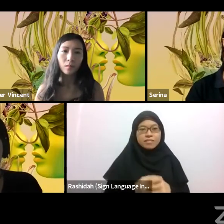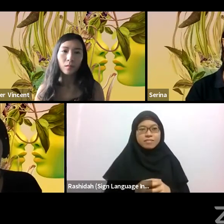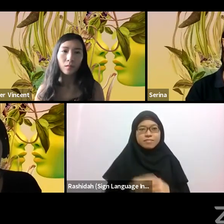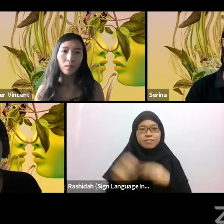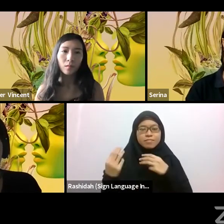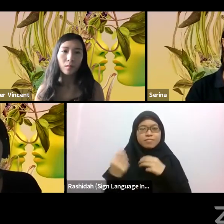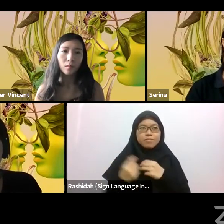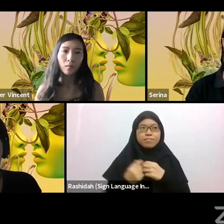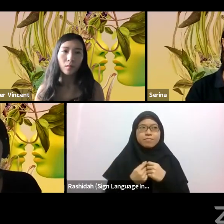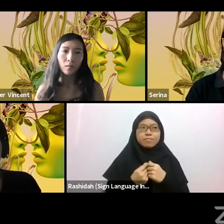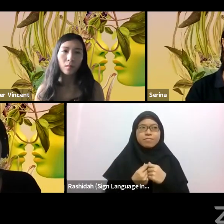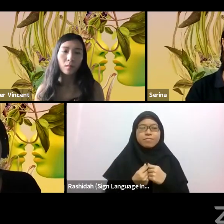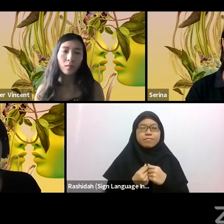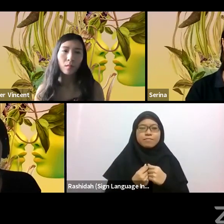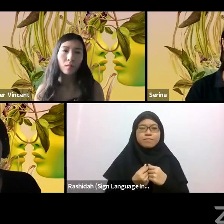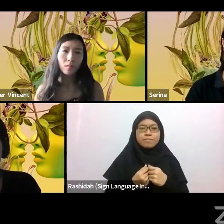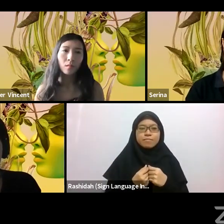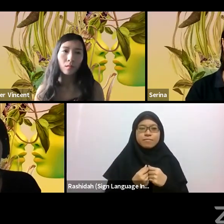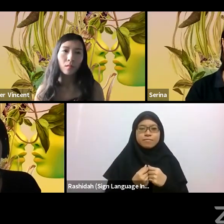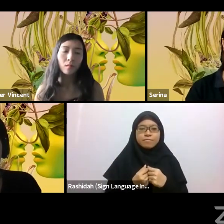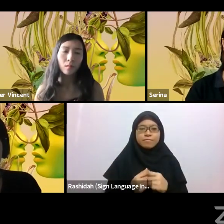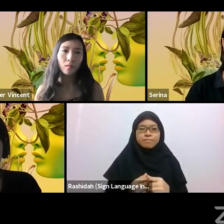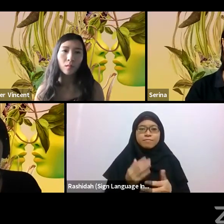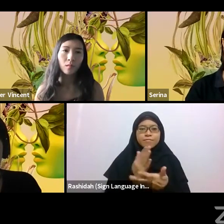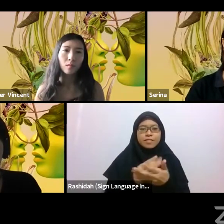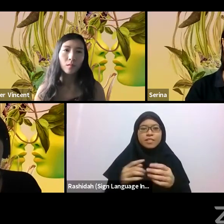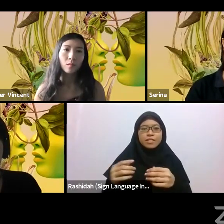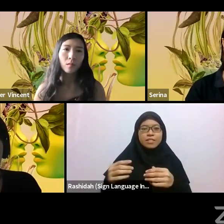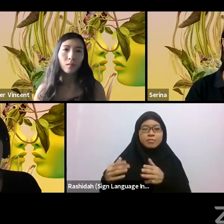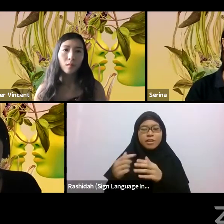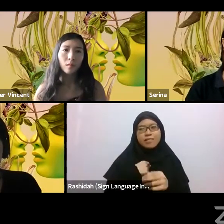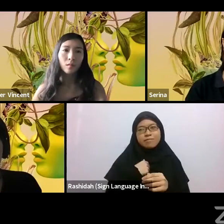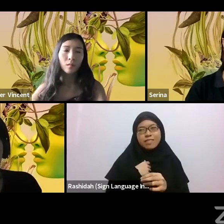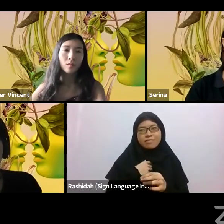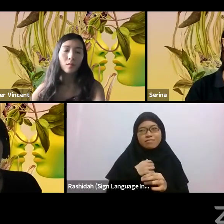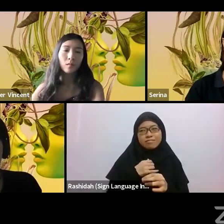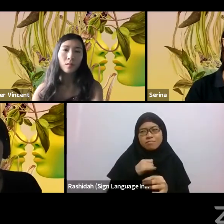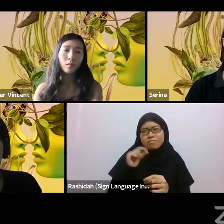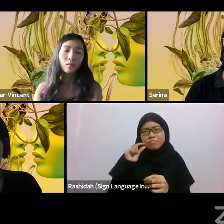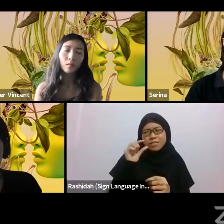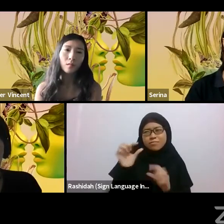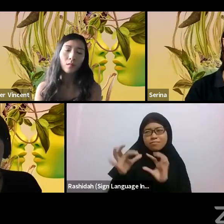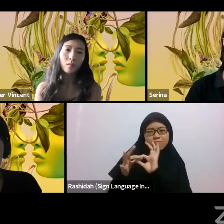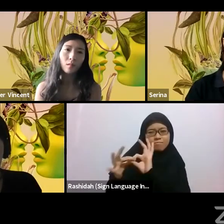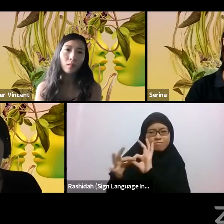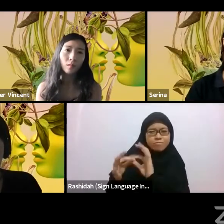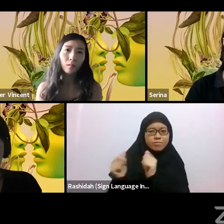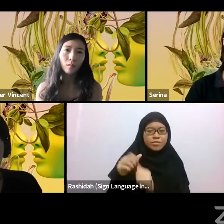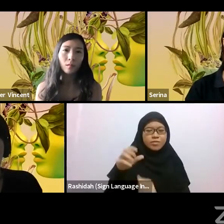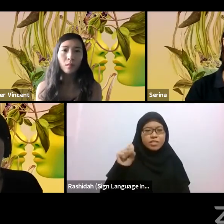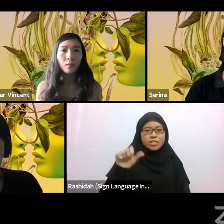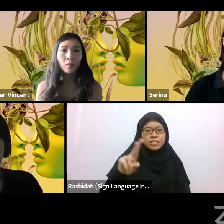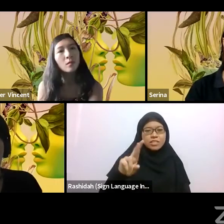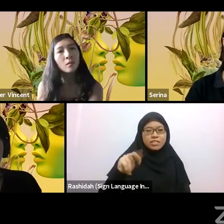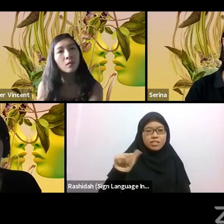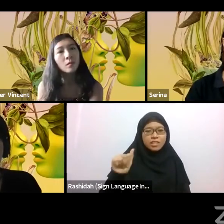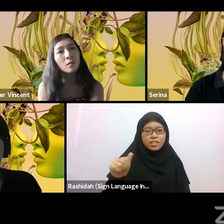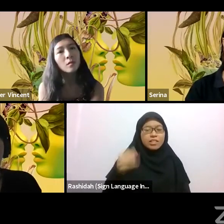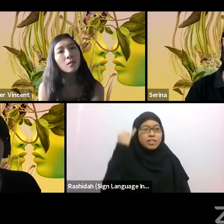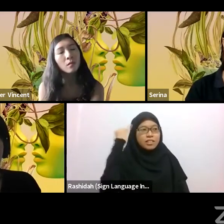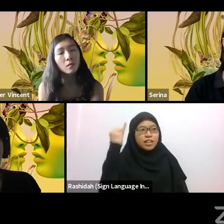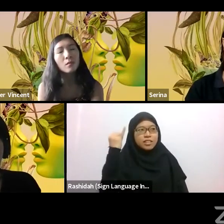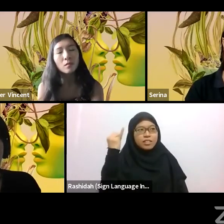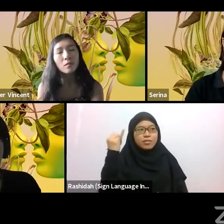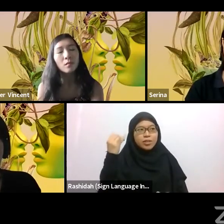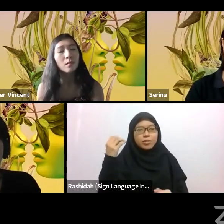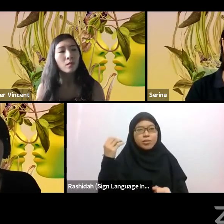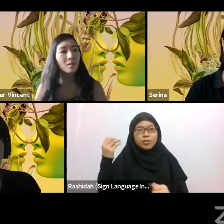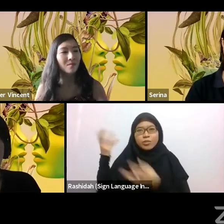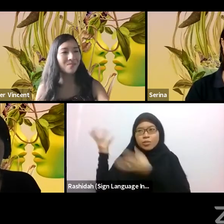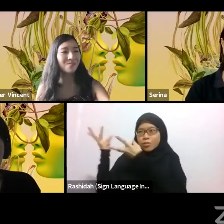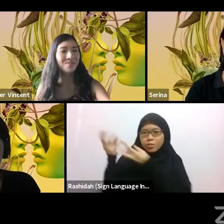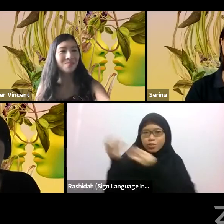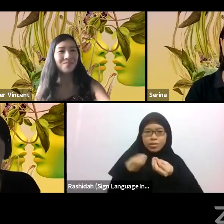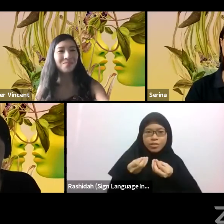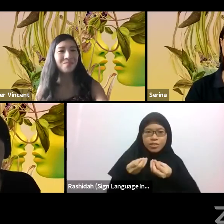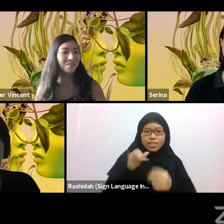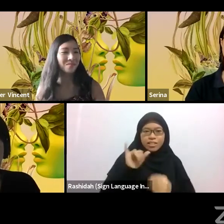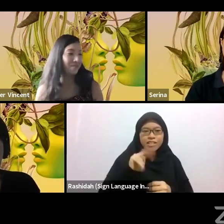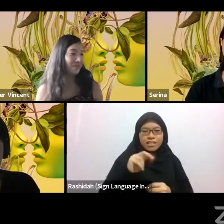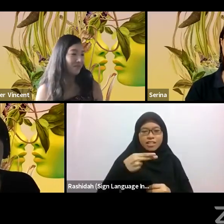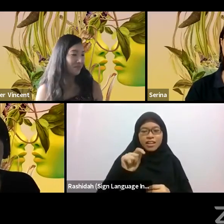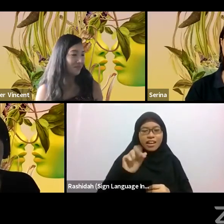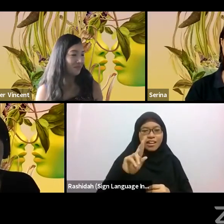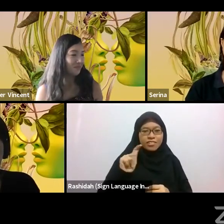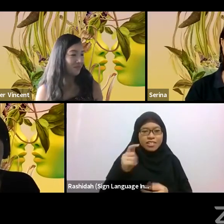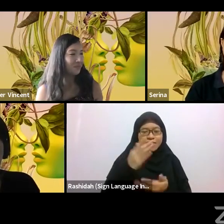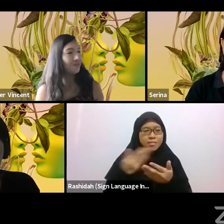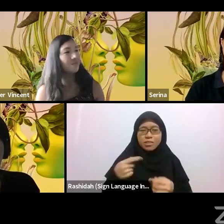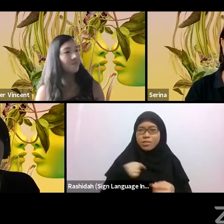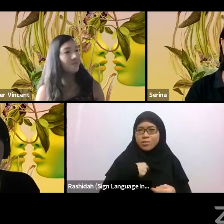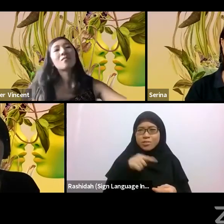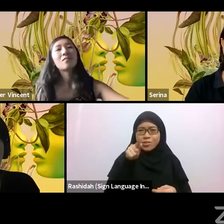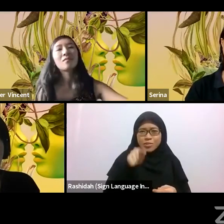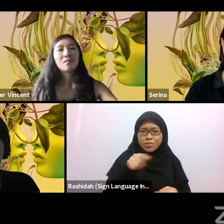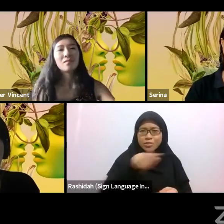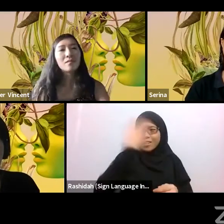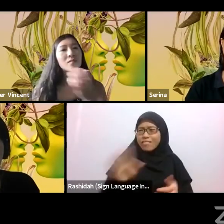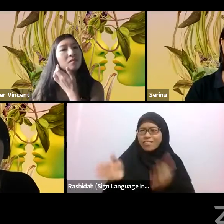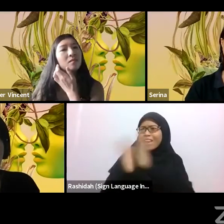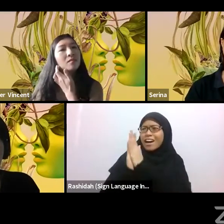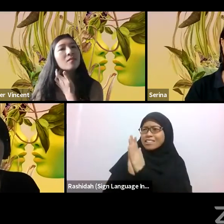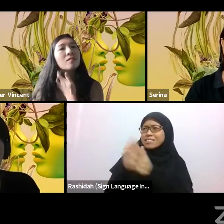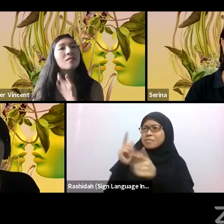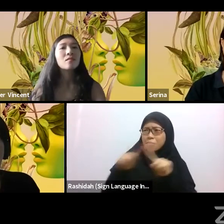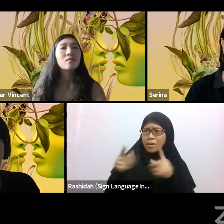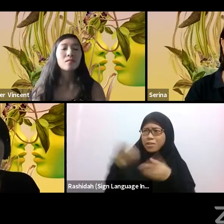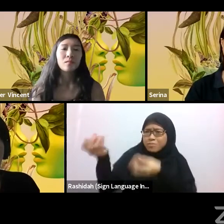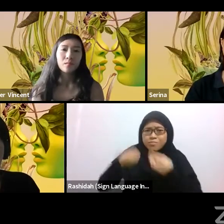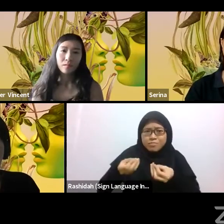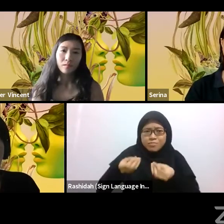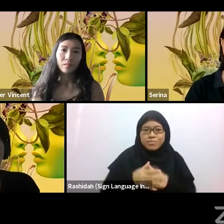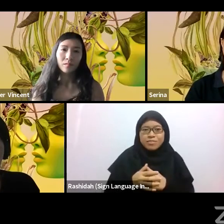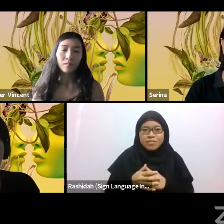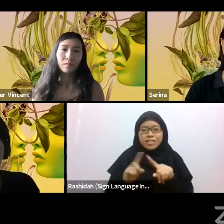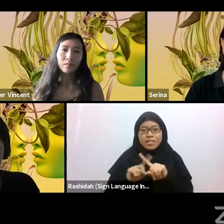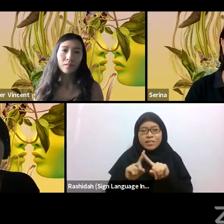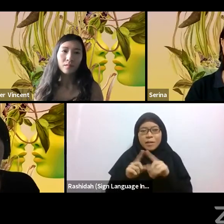In some ways I relate to Serina, the idea of inheriting something you didn’t ask for. It’s something that perhaps we all experience in one way or another.